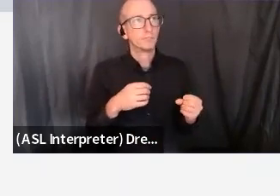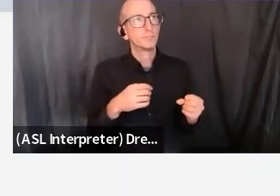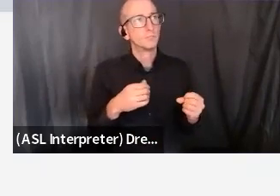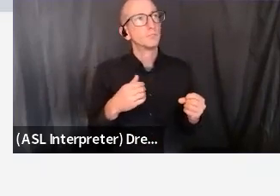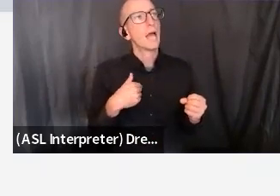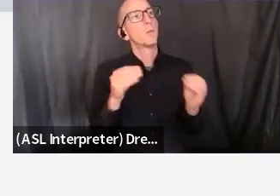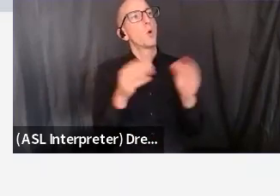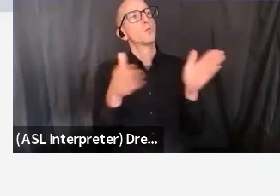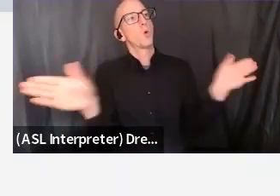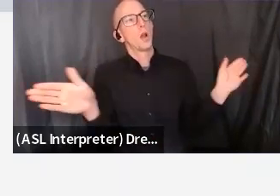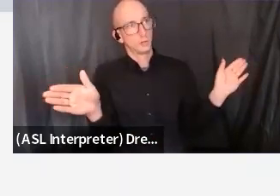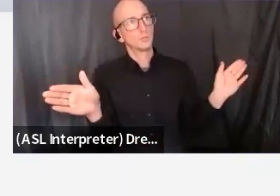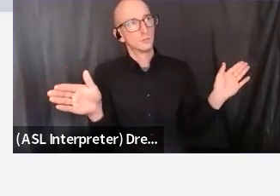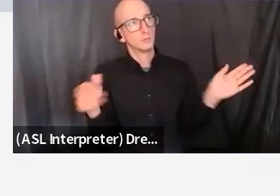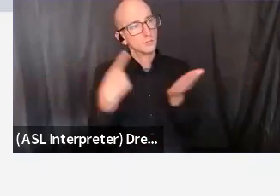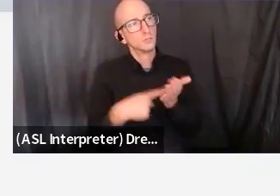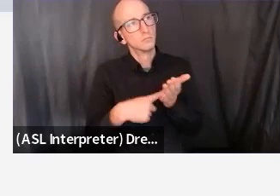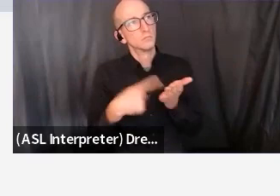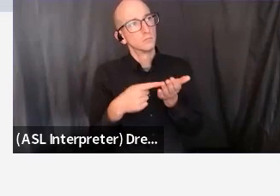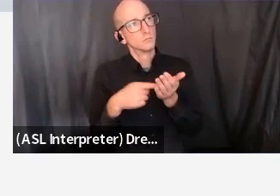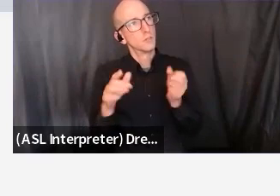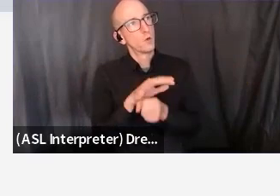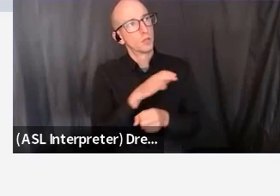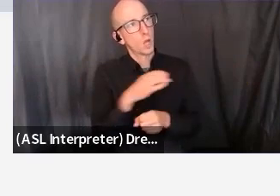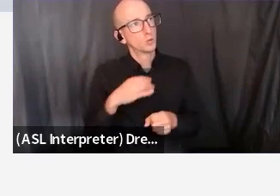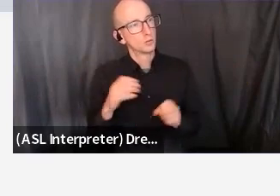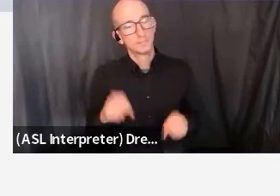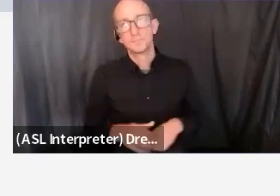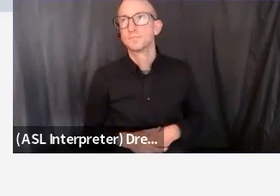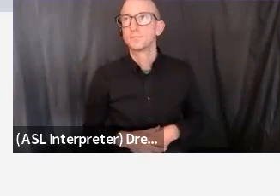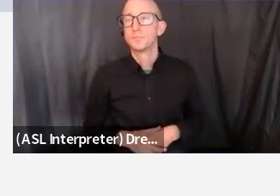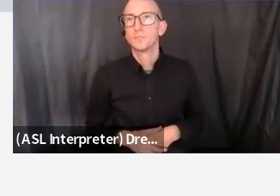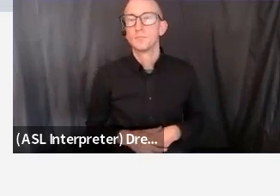Department of Transportation and the Department of Energy to help advance cleaner equipment and